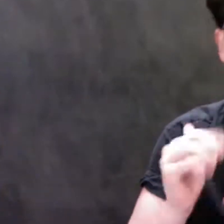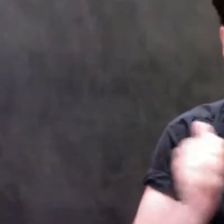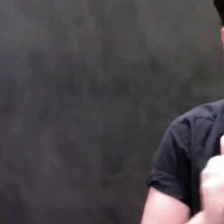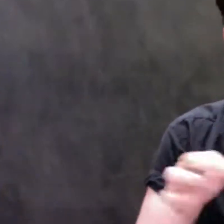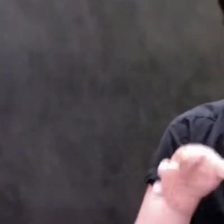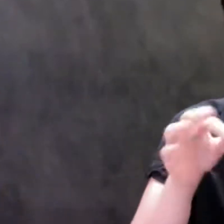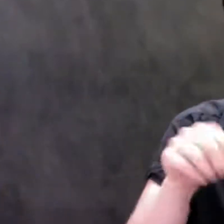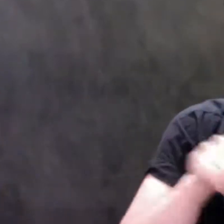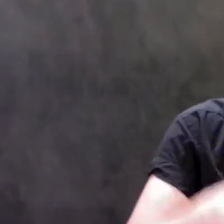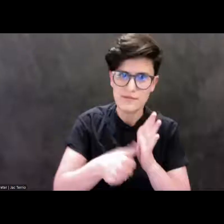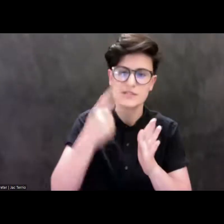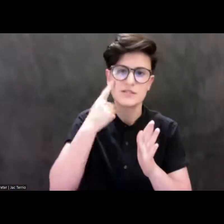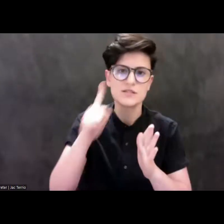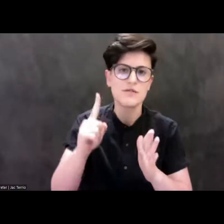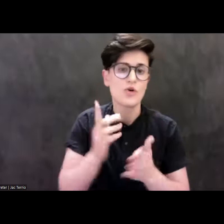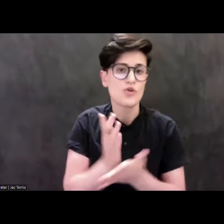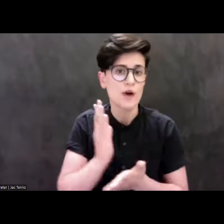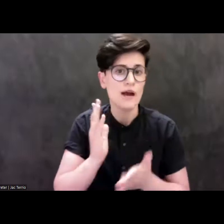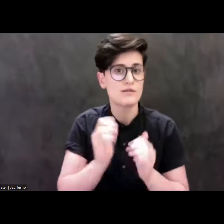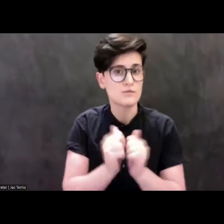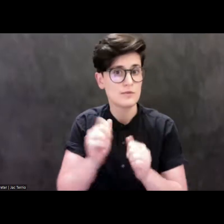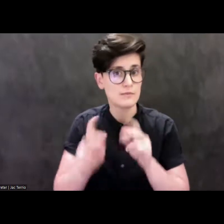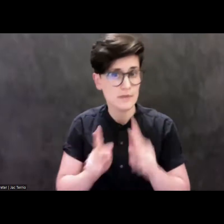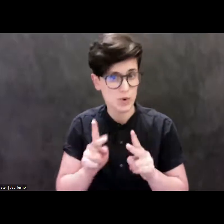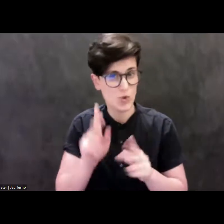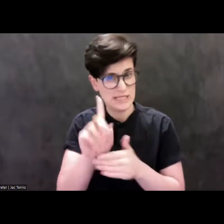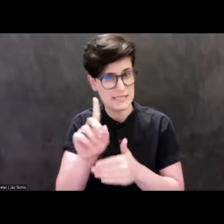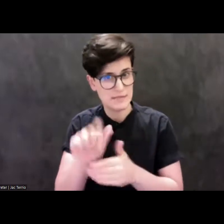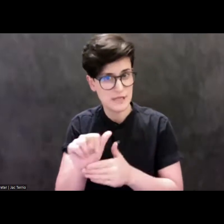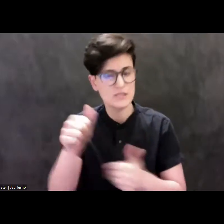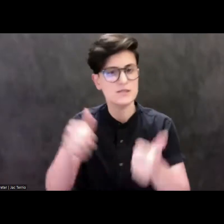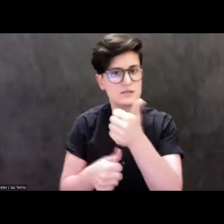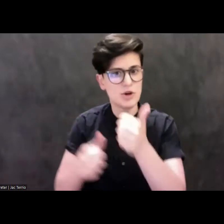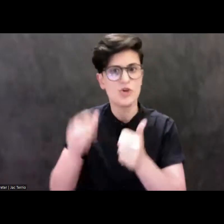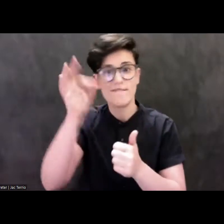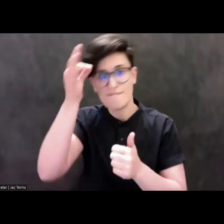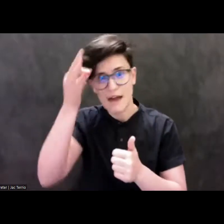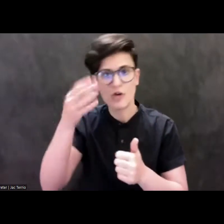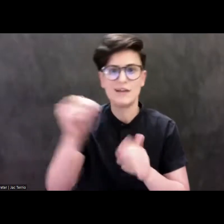with disabilities under federal and state fair housing laws with a particular emphasis